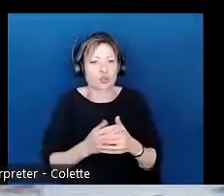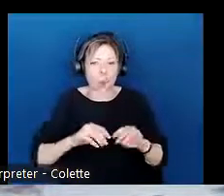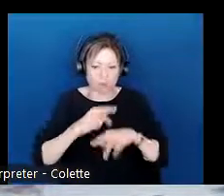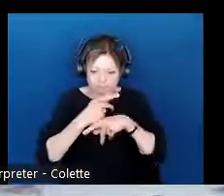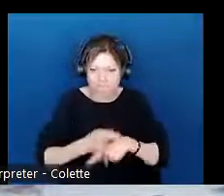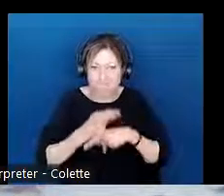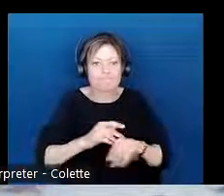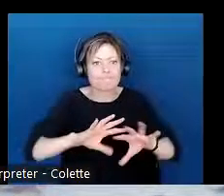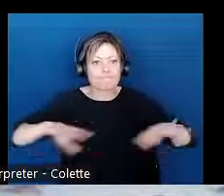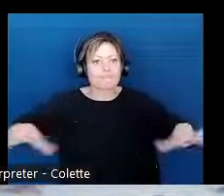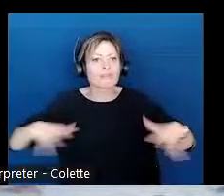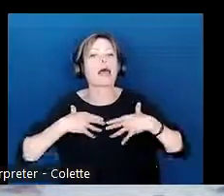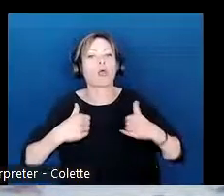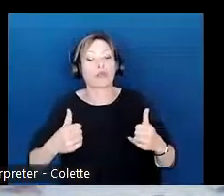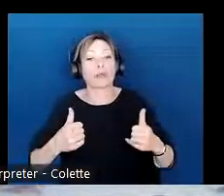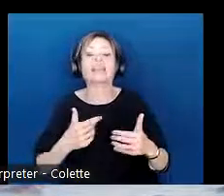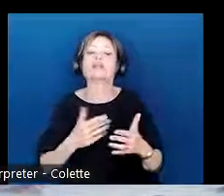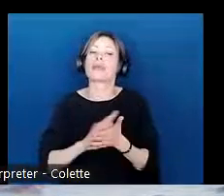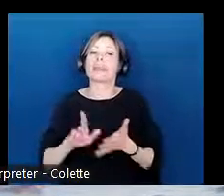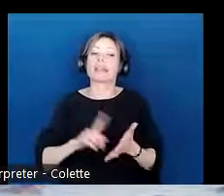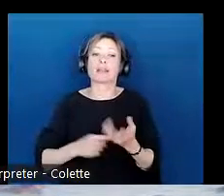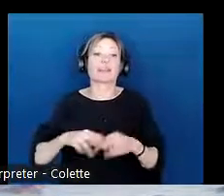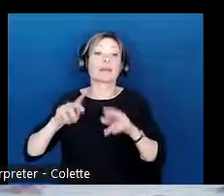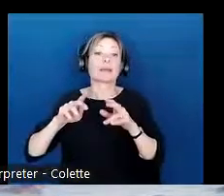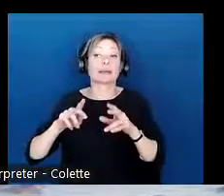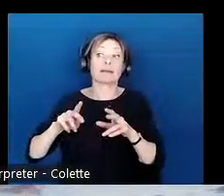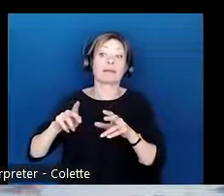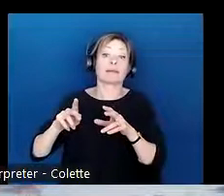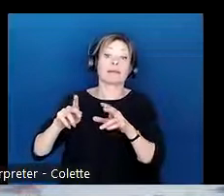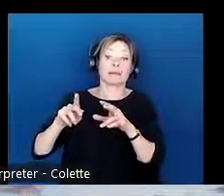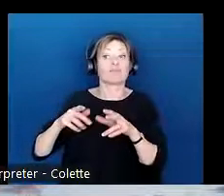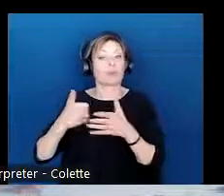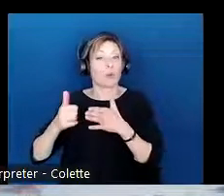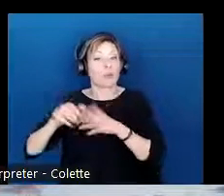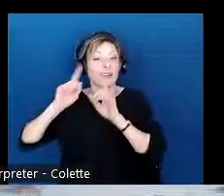left hedgerows a bit like the heathland they'd eventually grow into just a line of trees which